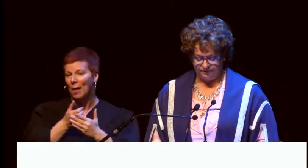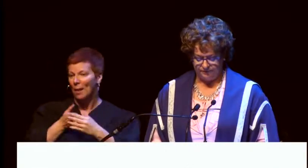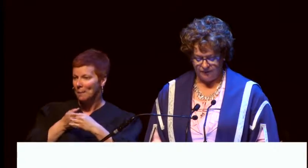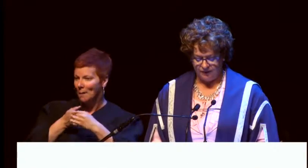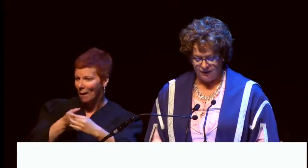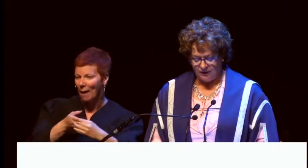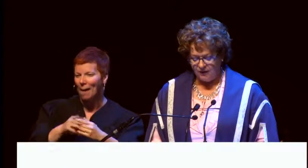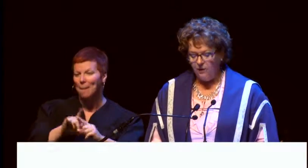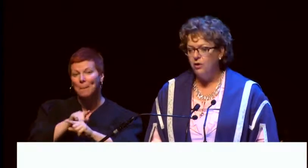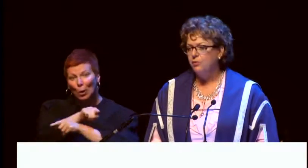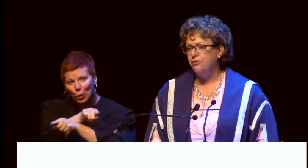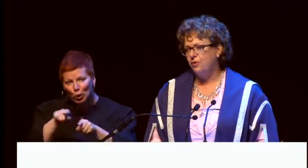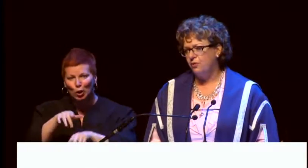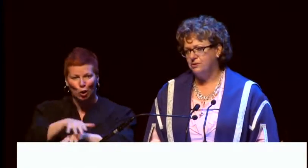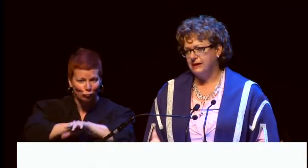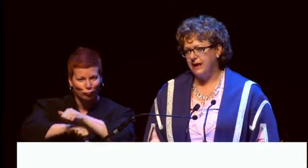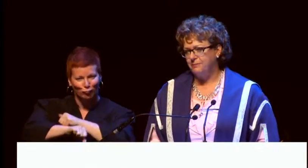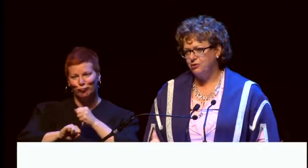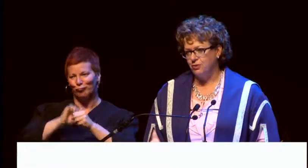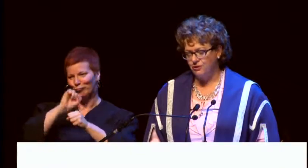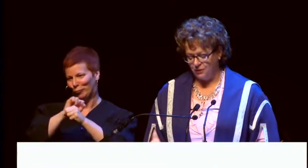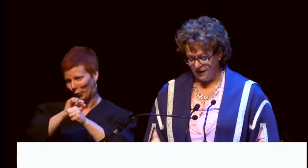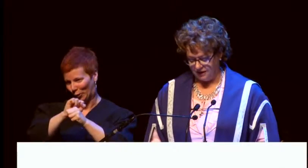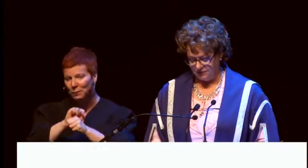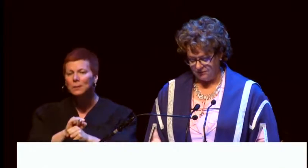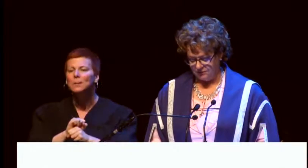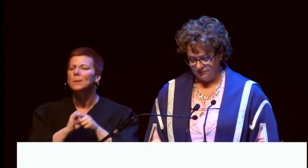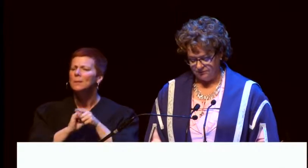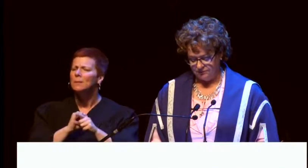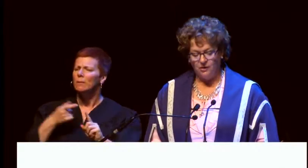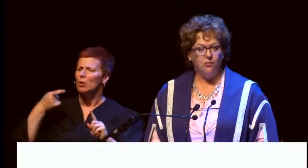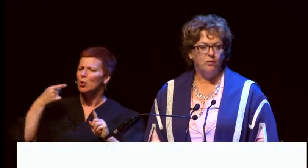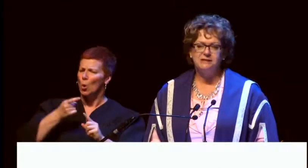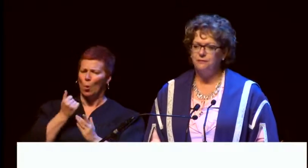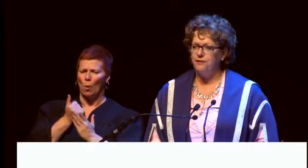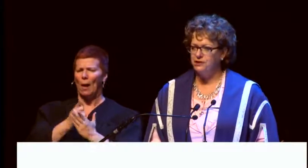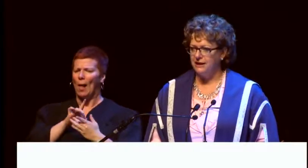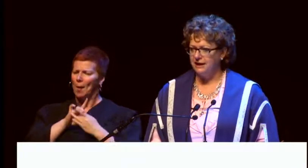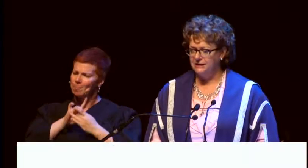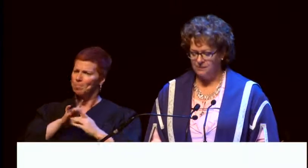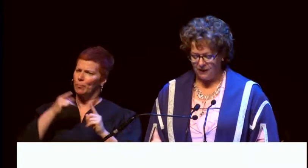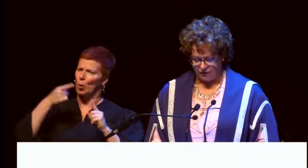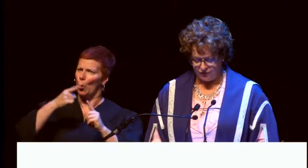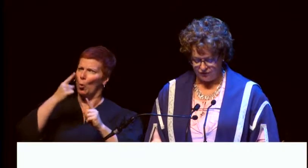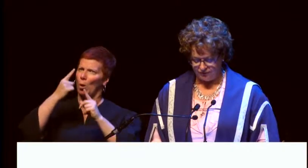WHAT WERE THE GOALS THAT KEPT YOU ON TRACK? WHAT WAS THE VISION THAT INSPIRED YOU?